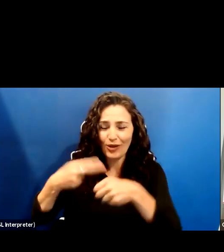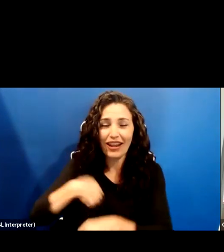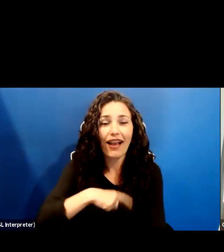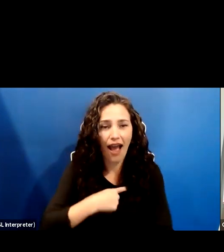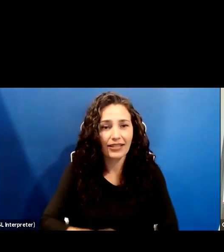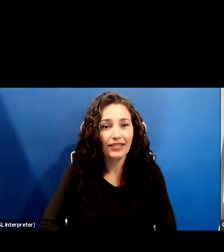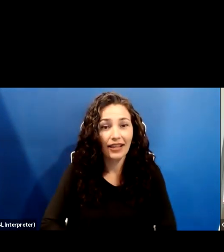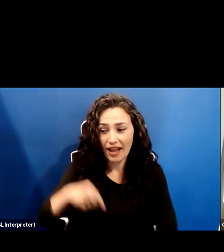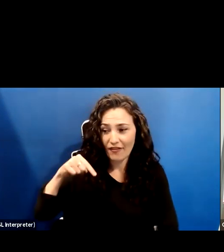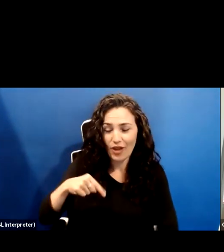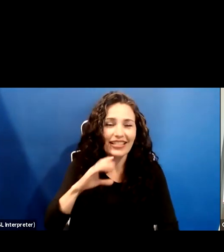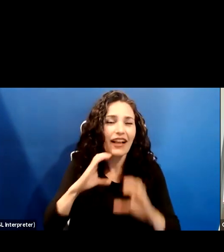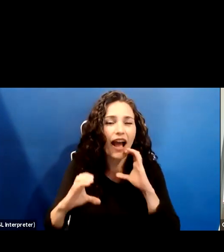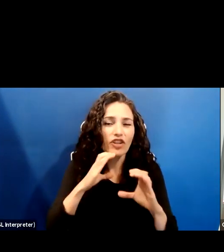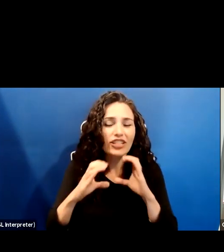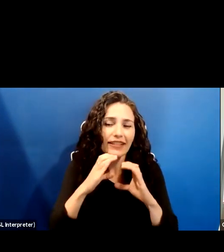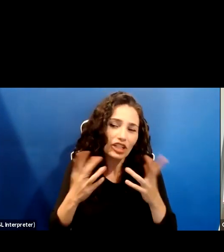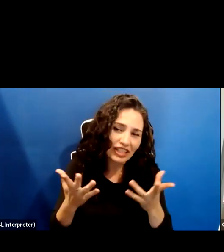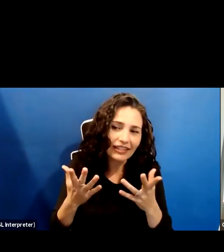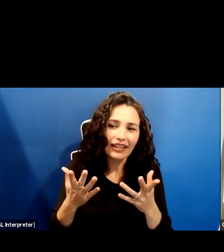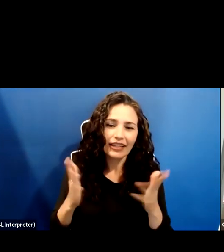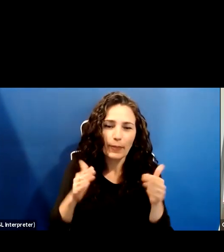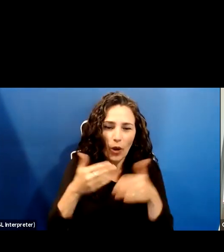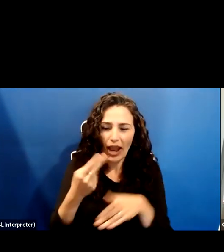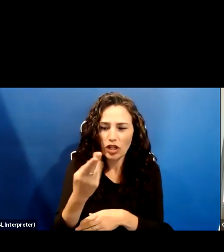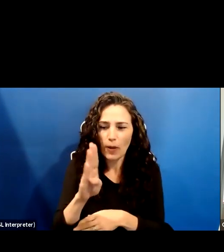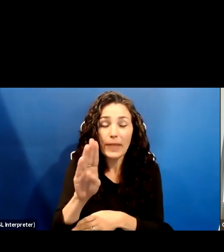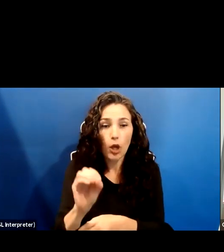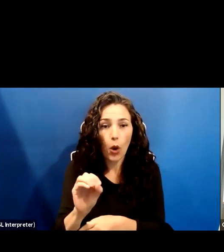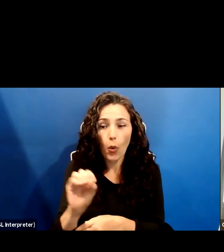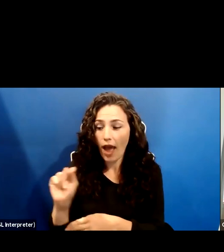for this conversation around HBO's "The Vow",